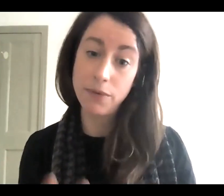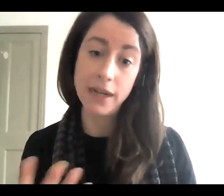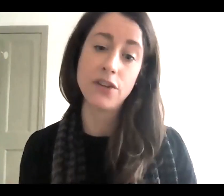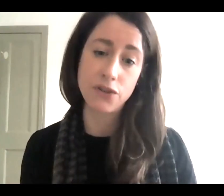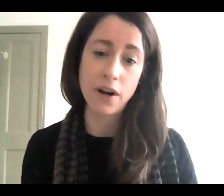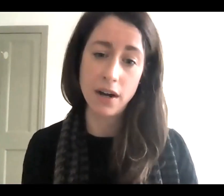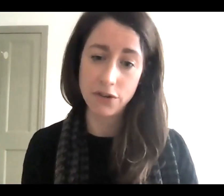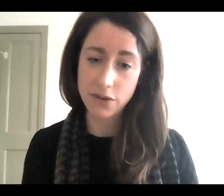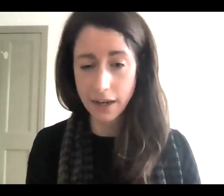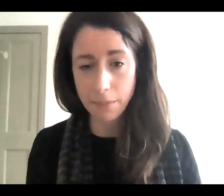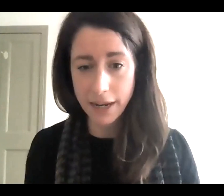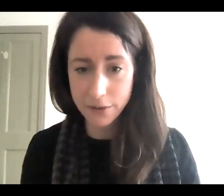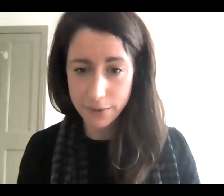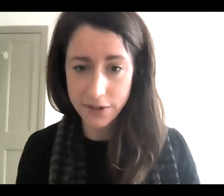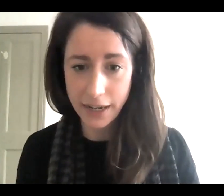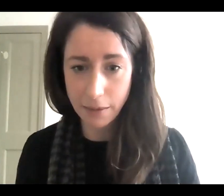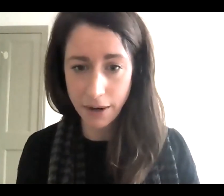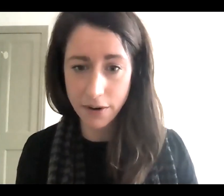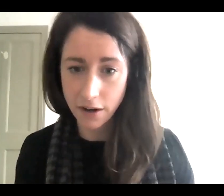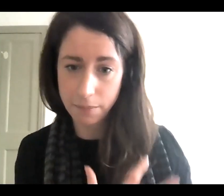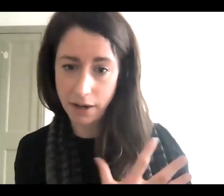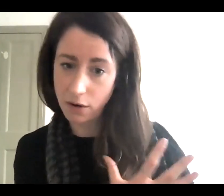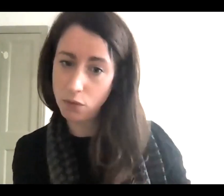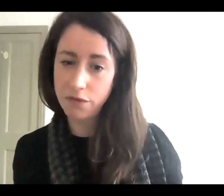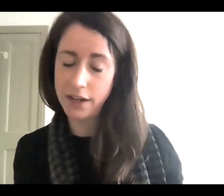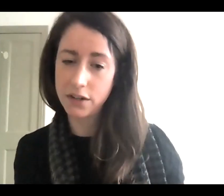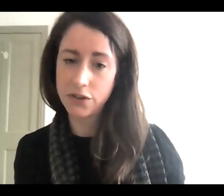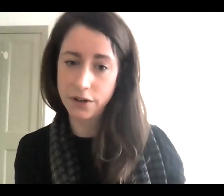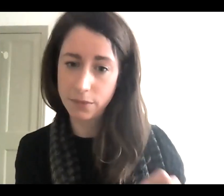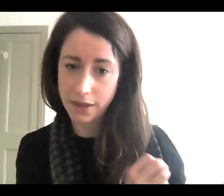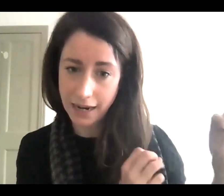really strong, just like Amanda was saying, about not being overly concerned with the